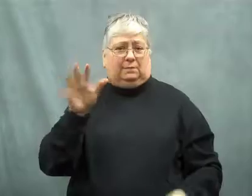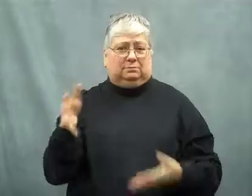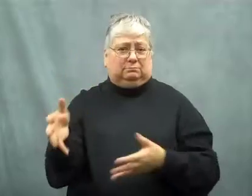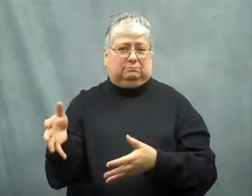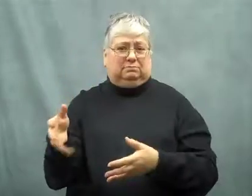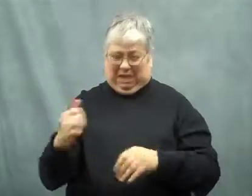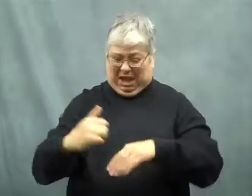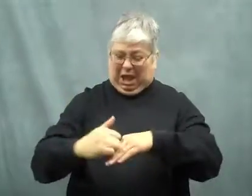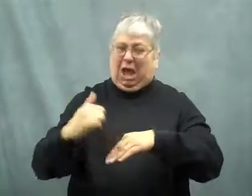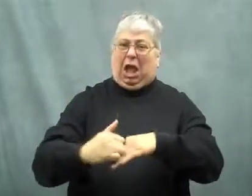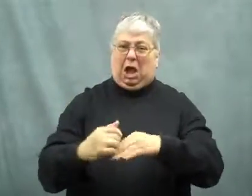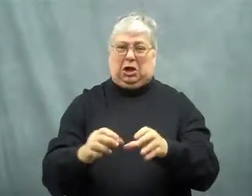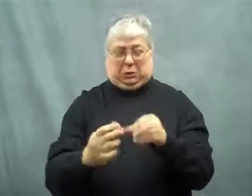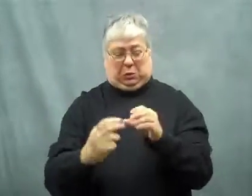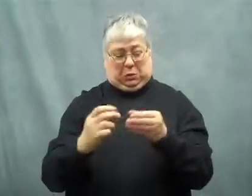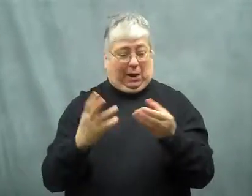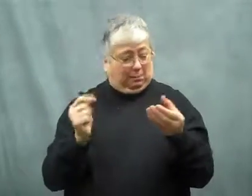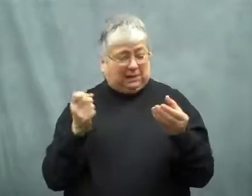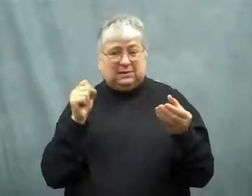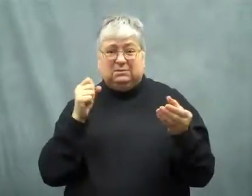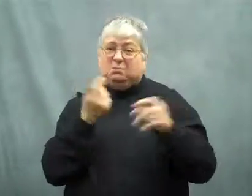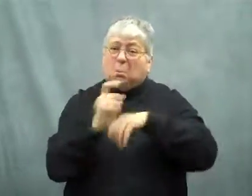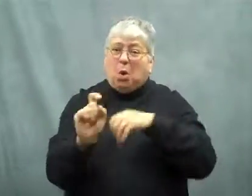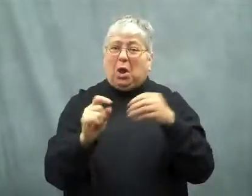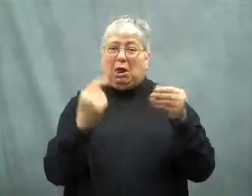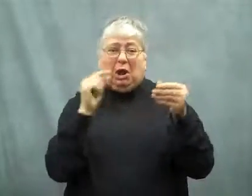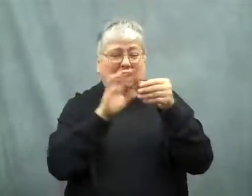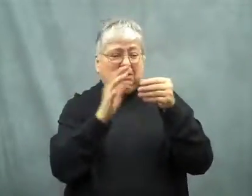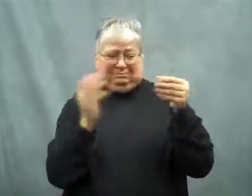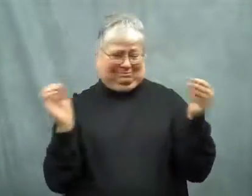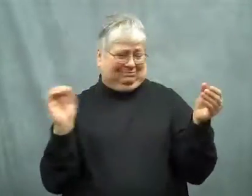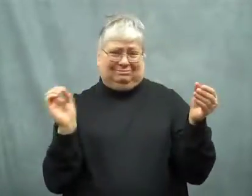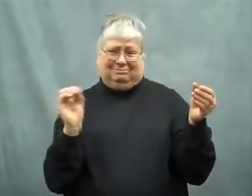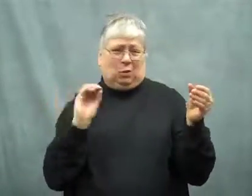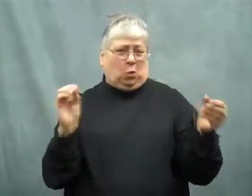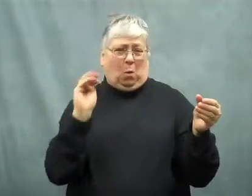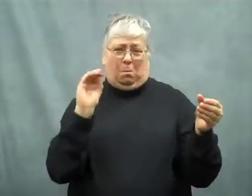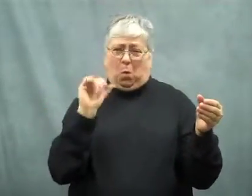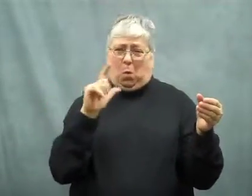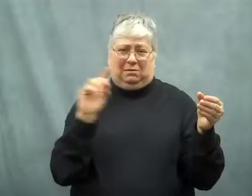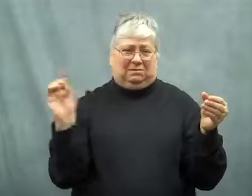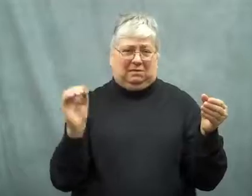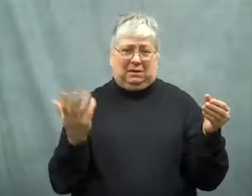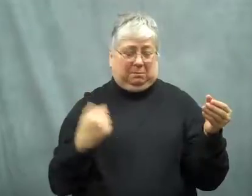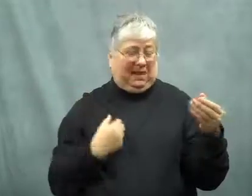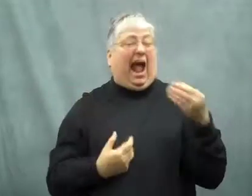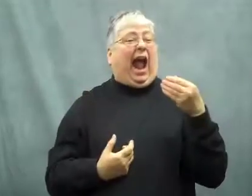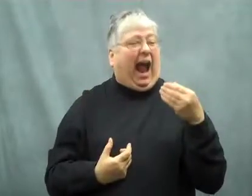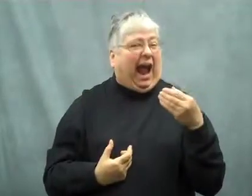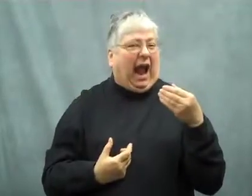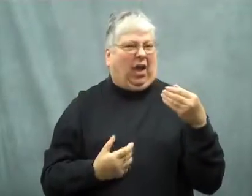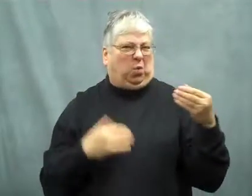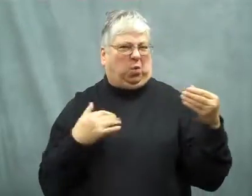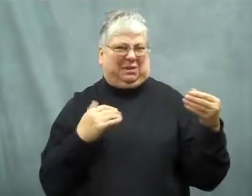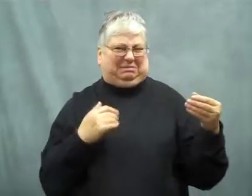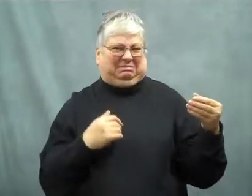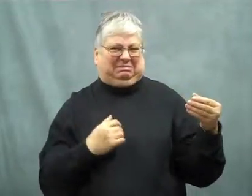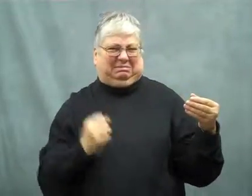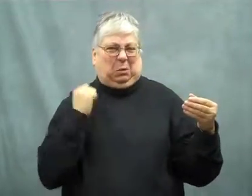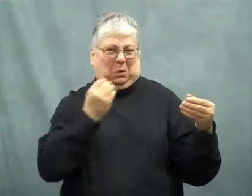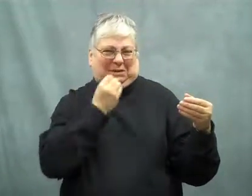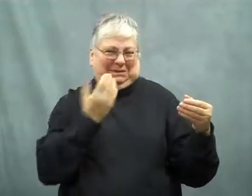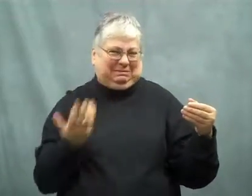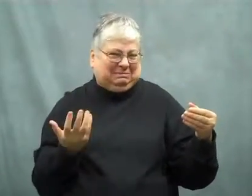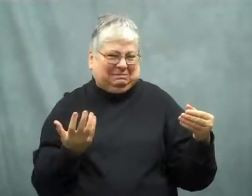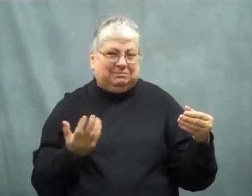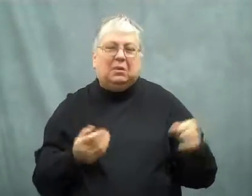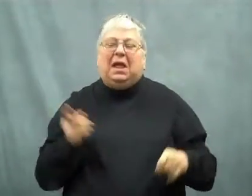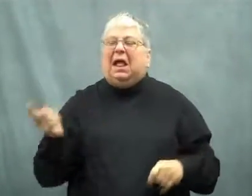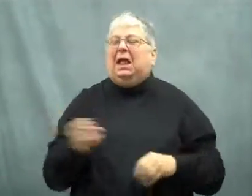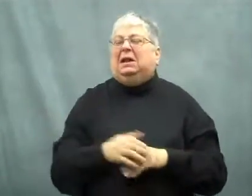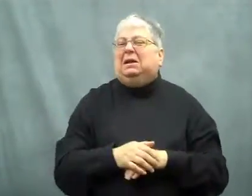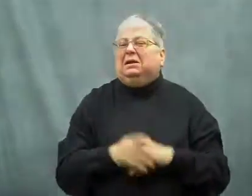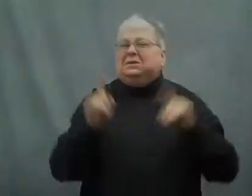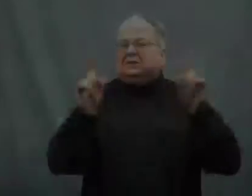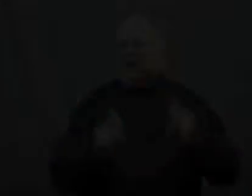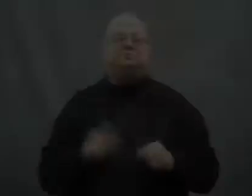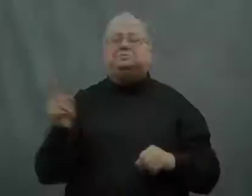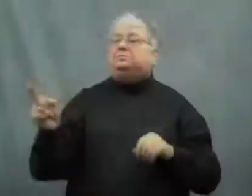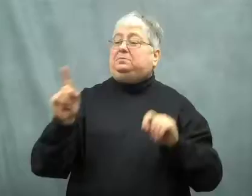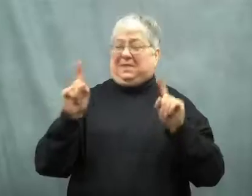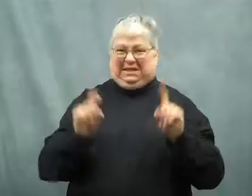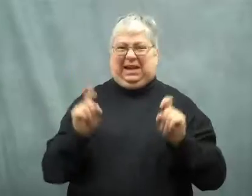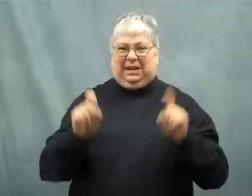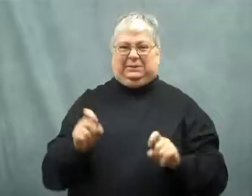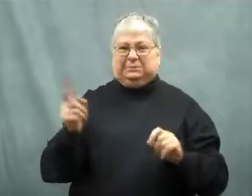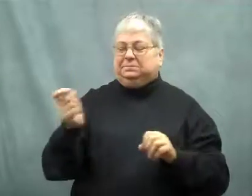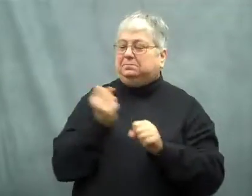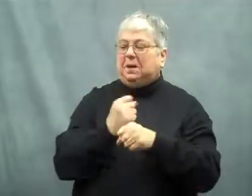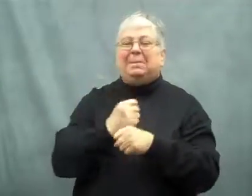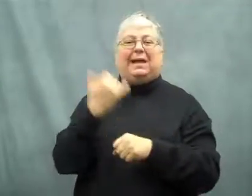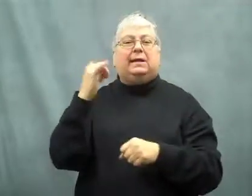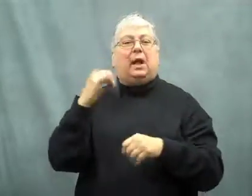It's hard, but it isn't spoiled or green with mold.